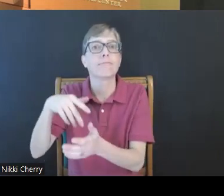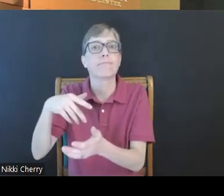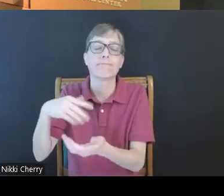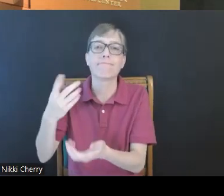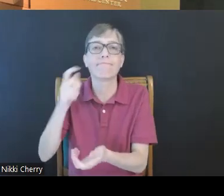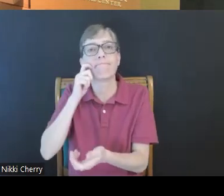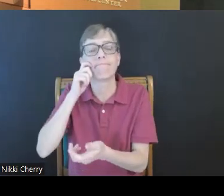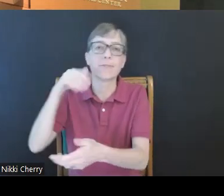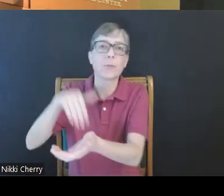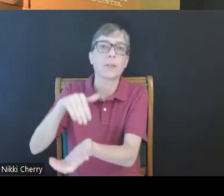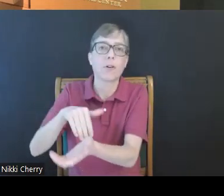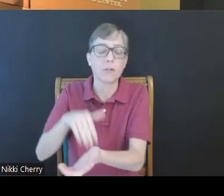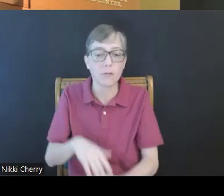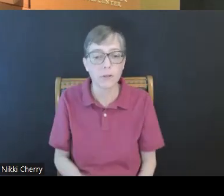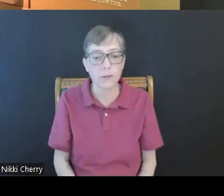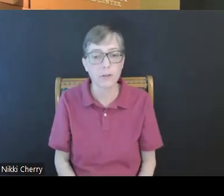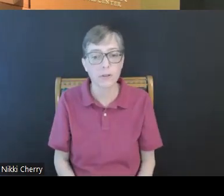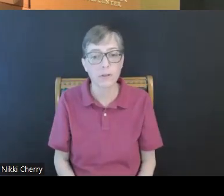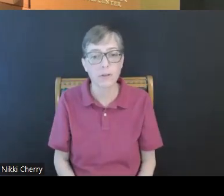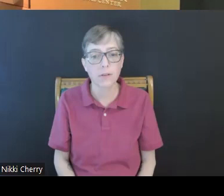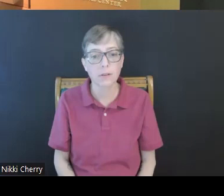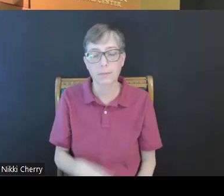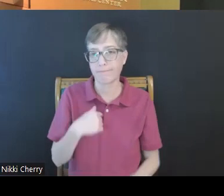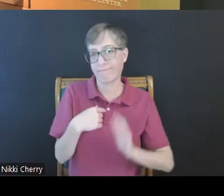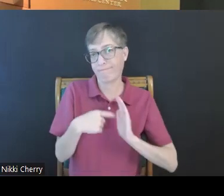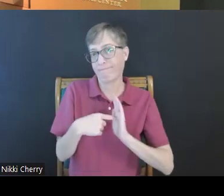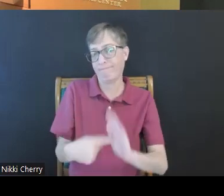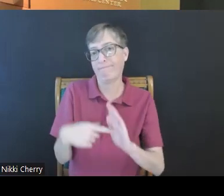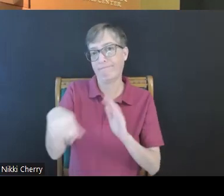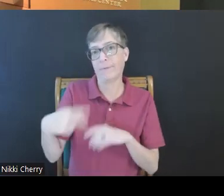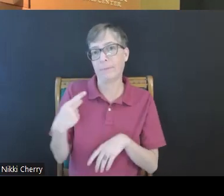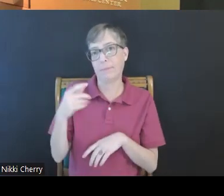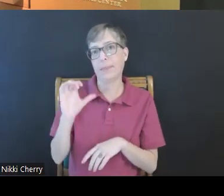one of our primary care clinics uh during a lunch meeting with a bunch of primary care doctors and